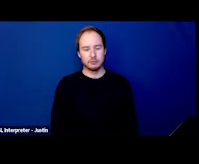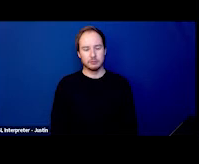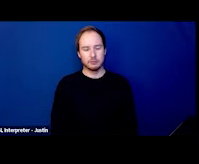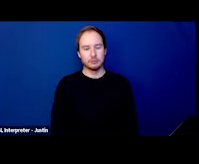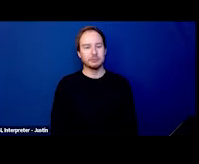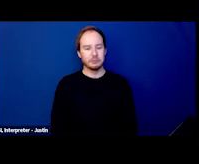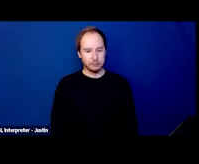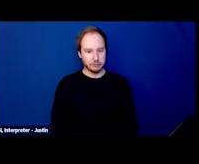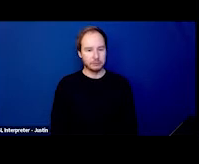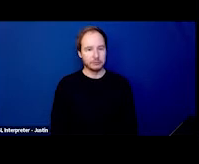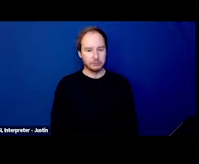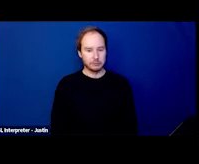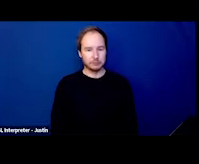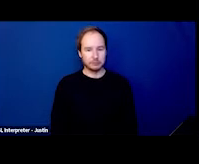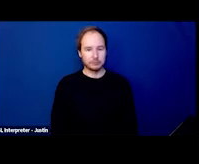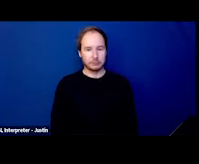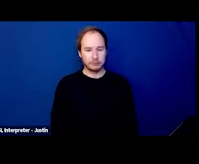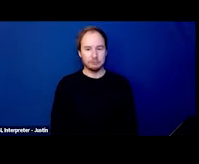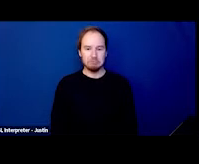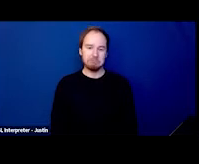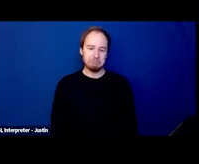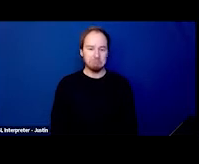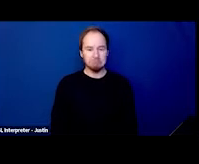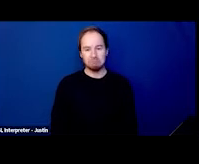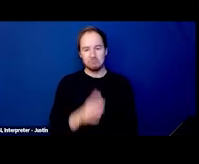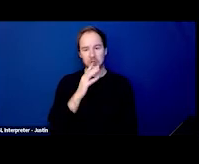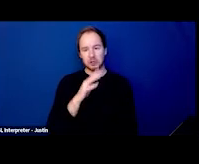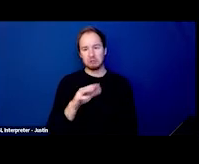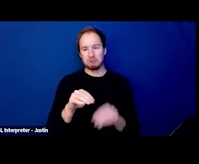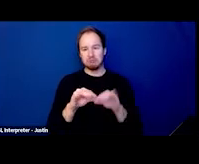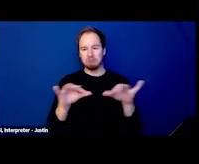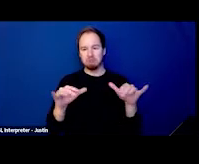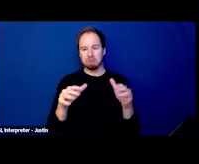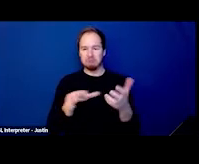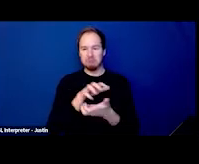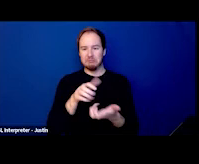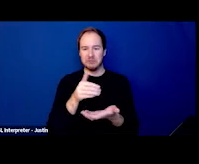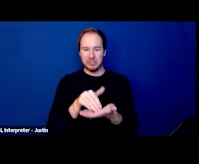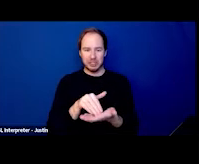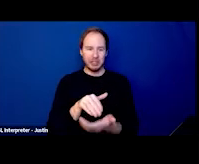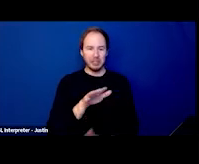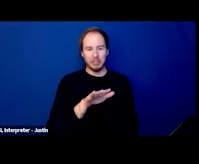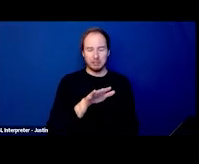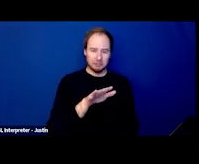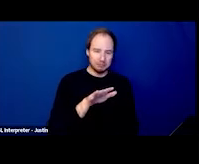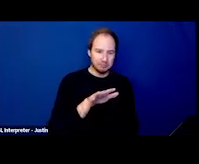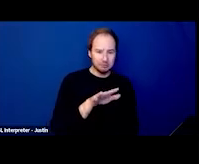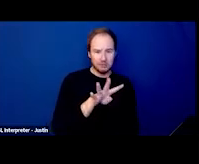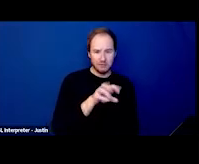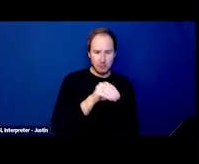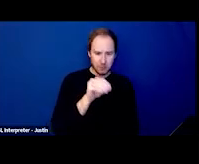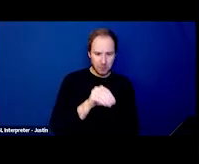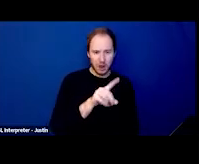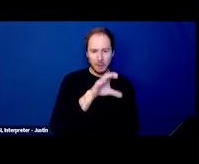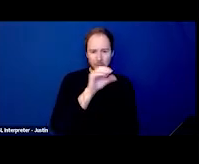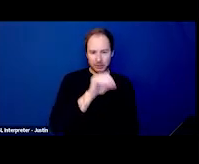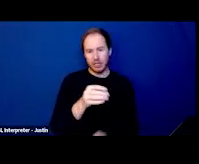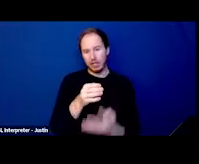Thank you. All right. So again, we've got a good mix. So nearly 40% of folks are 100% dedicated and then the rest of them are,